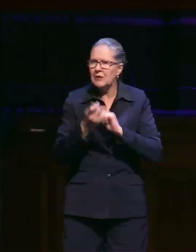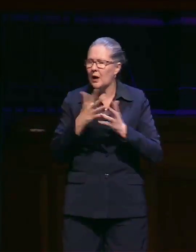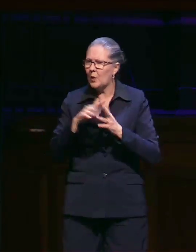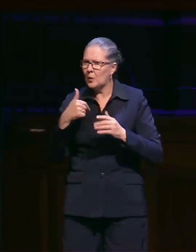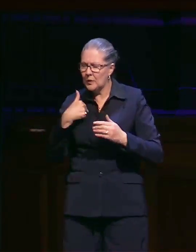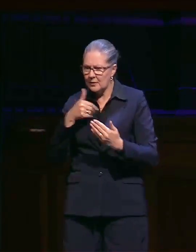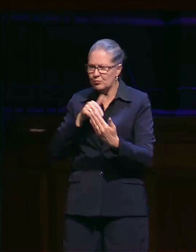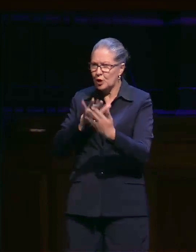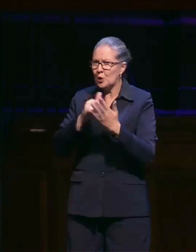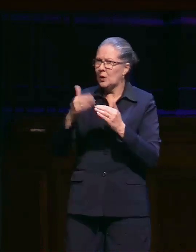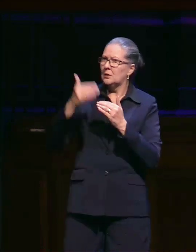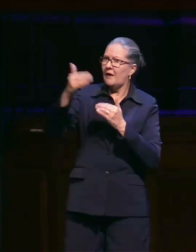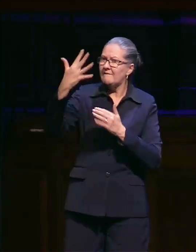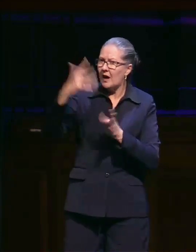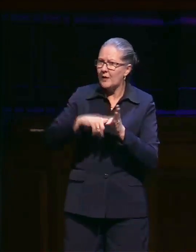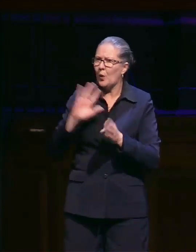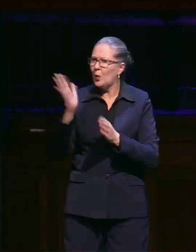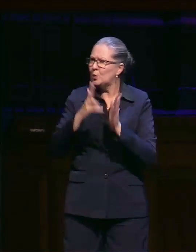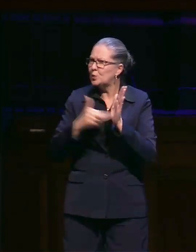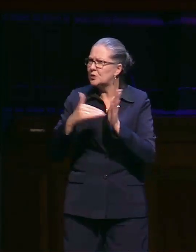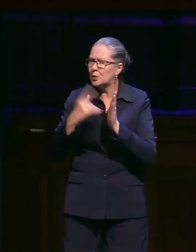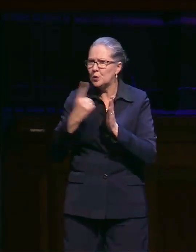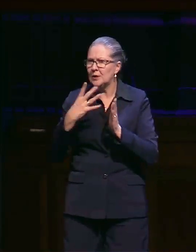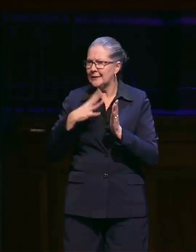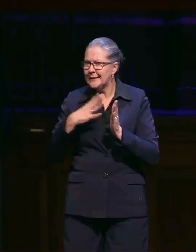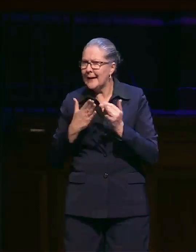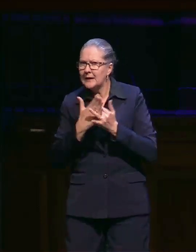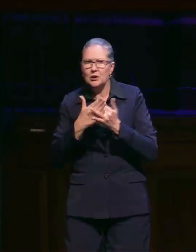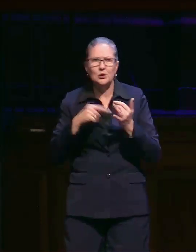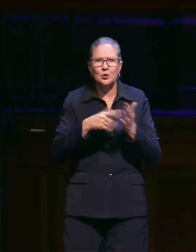years every New Zealander who needs it has access to a range of free services